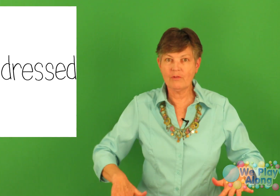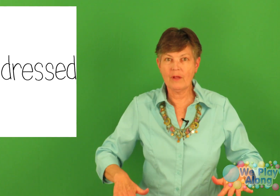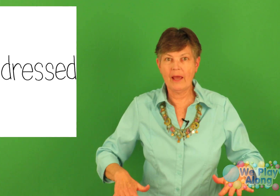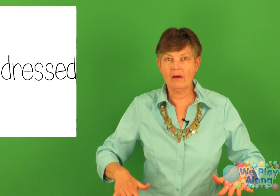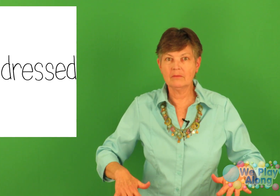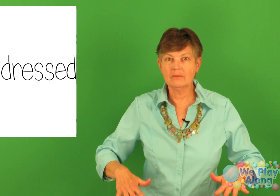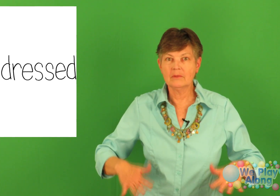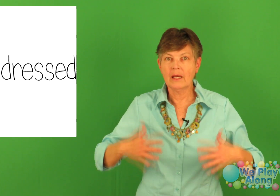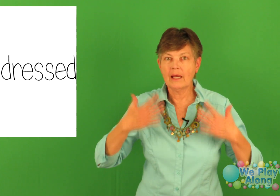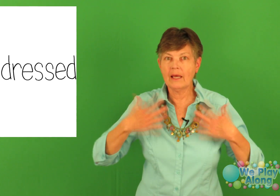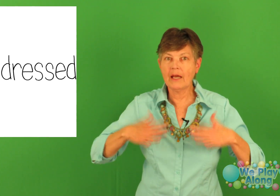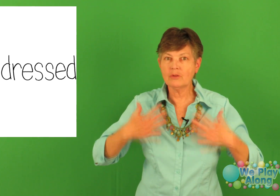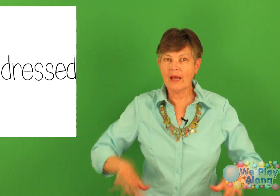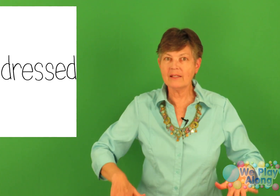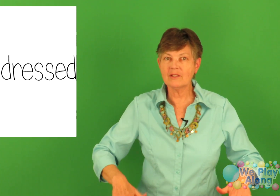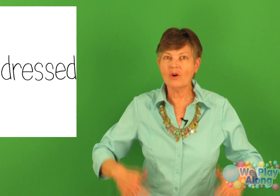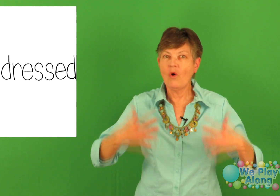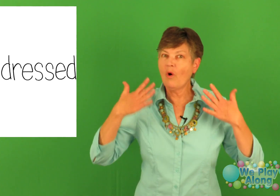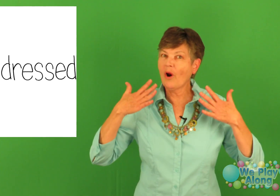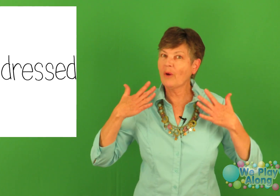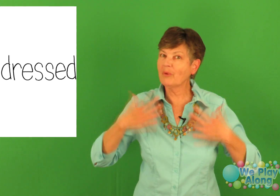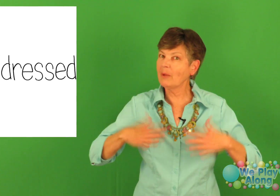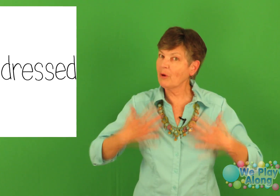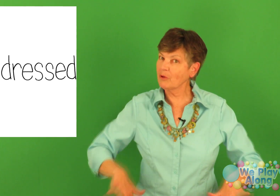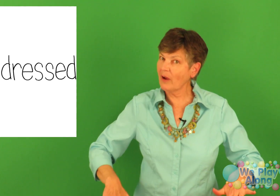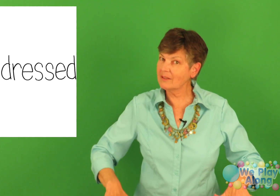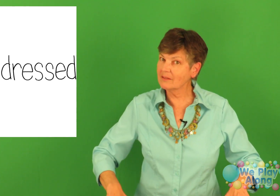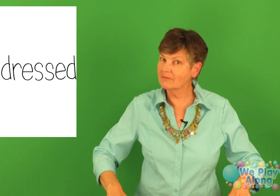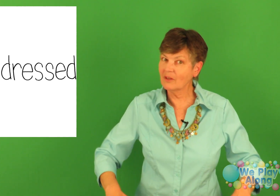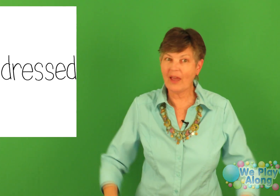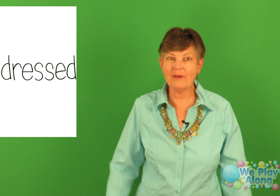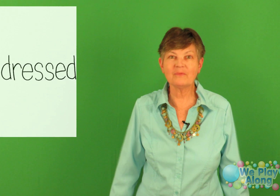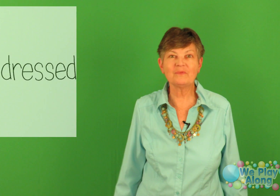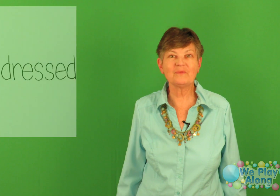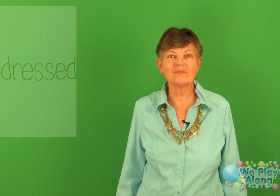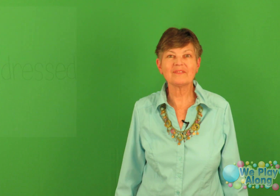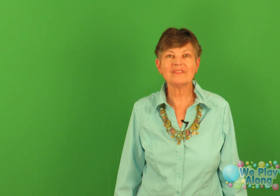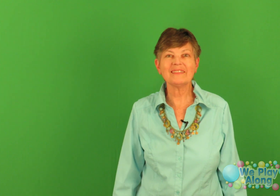for the noun get dressed or pretty purple dress okay